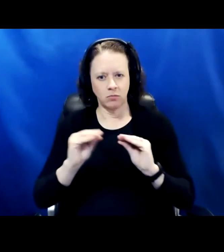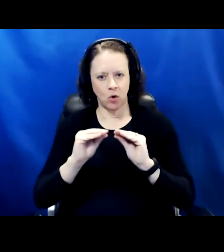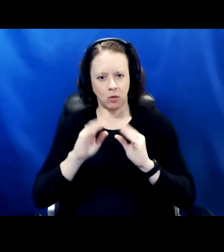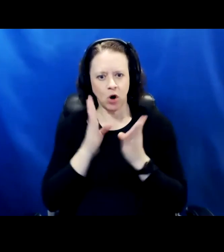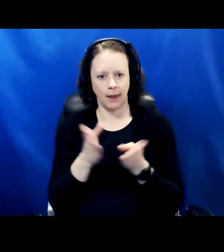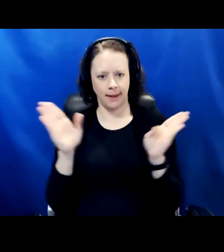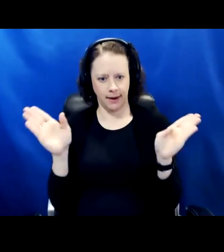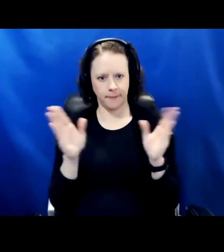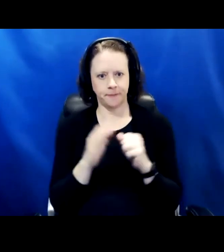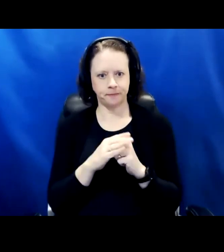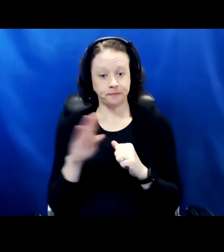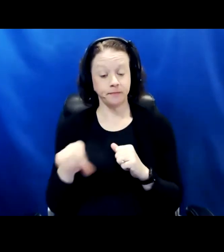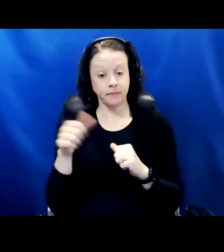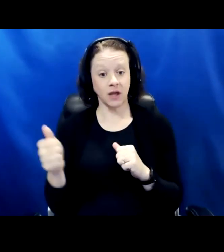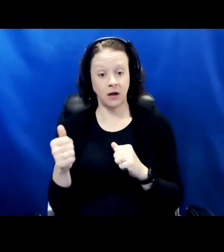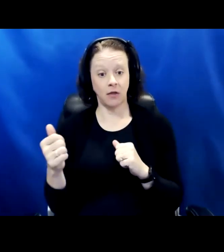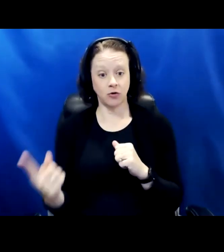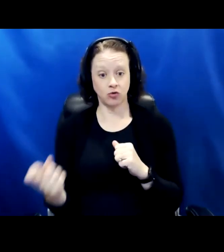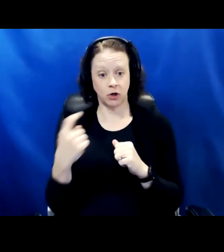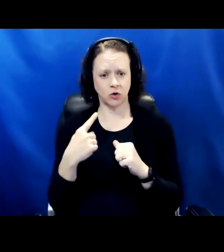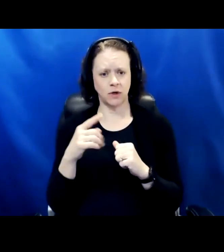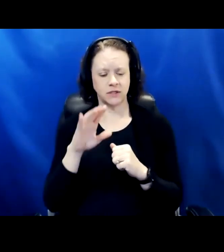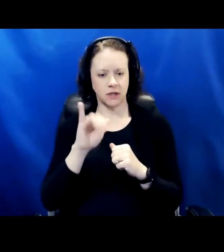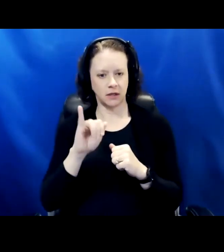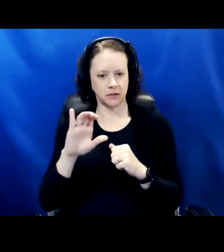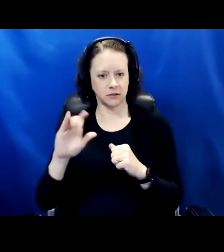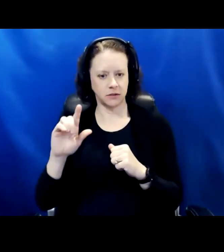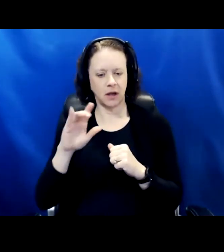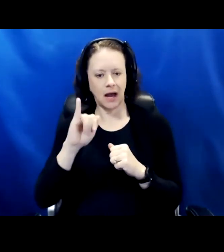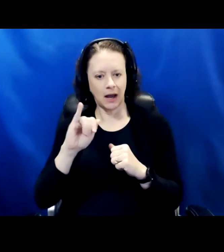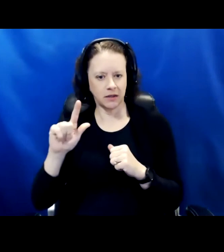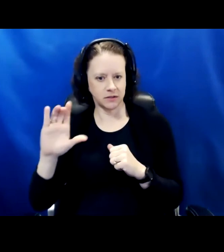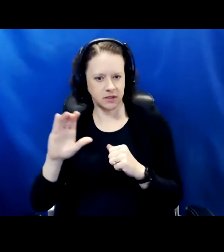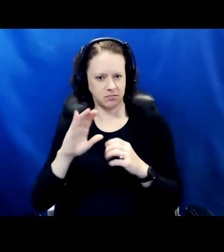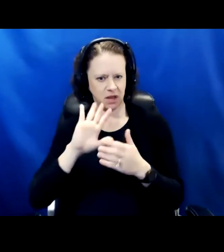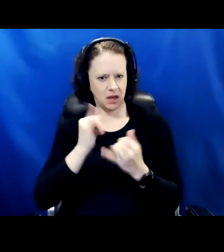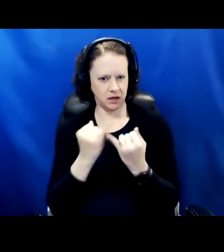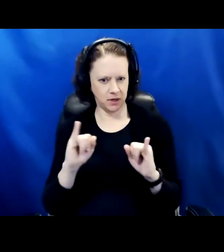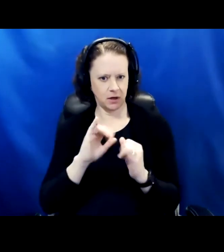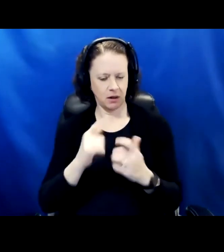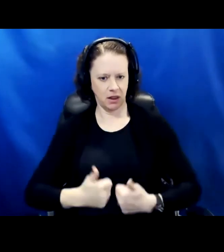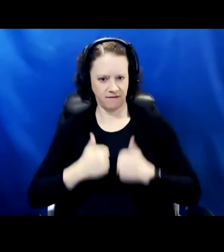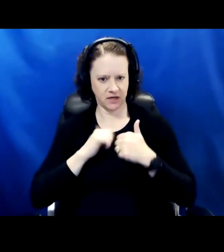Another question was independent living center clients. How does the state or a vaccine provider decide